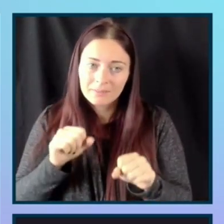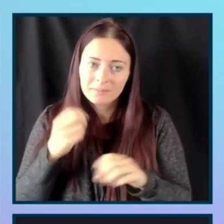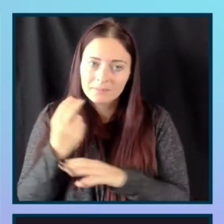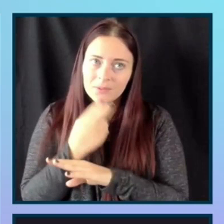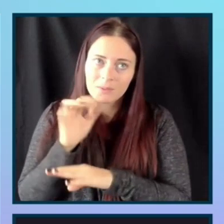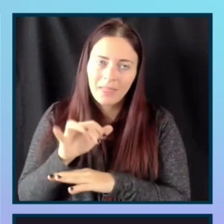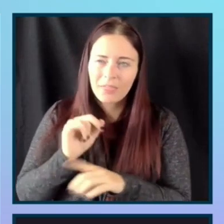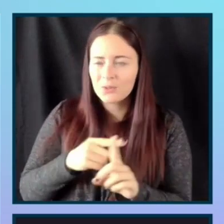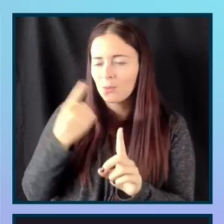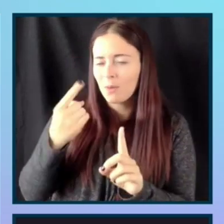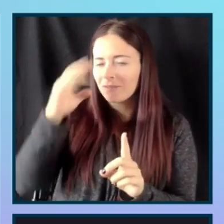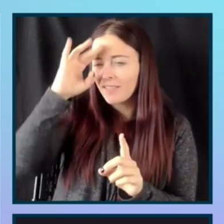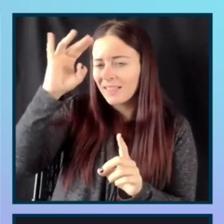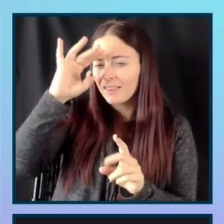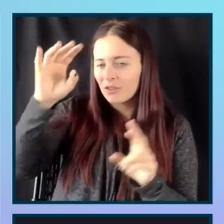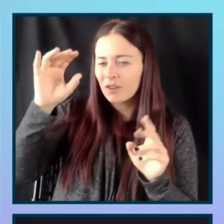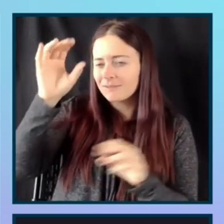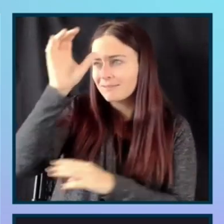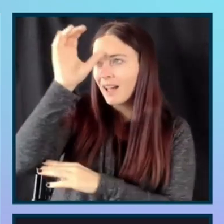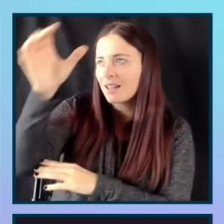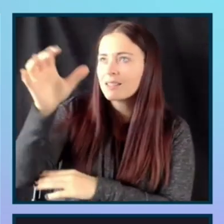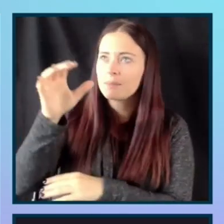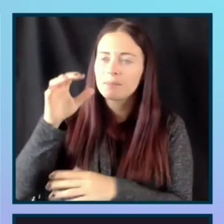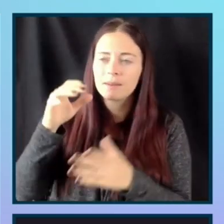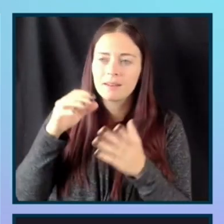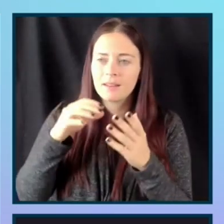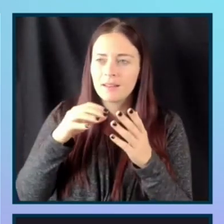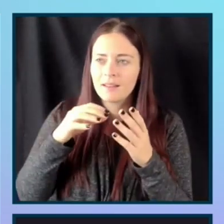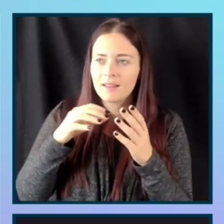which is the front page of a newspaper theory.